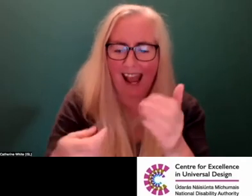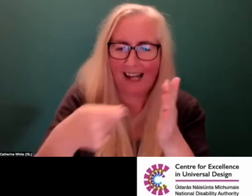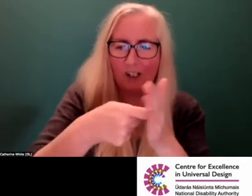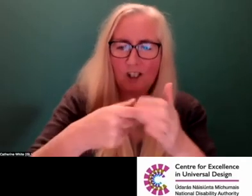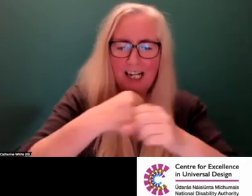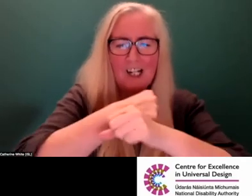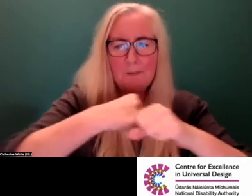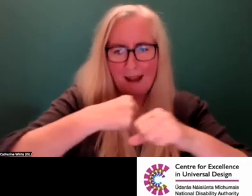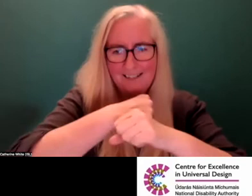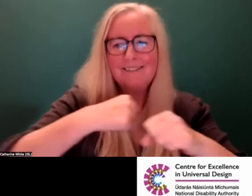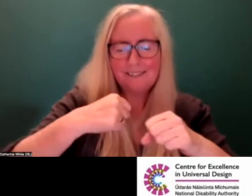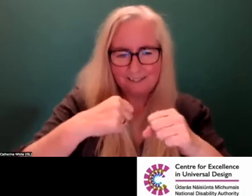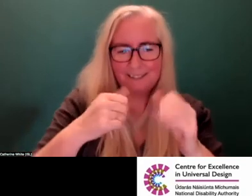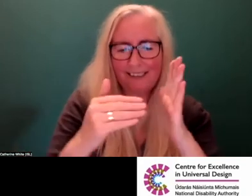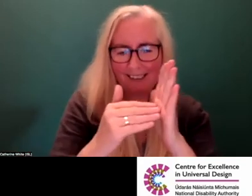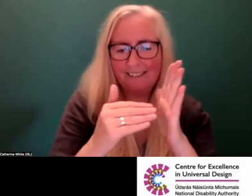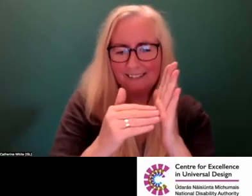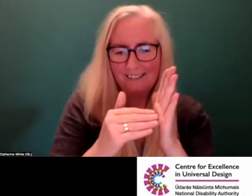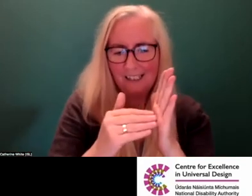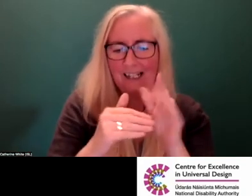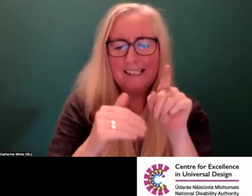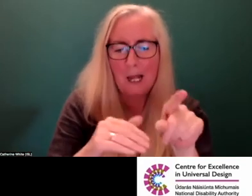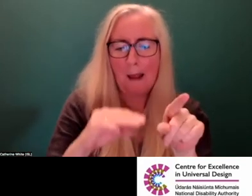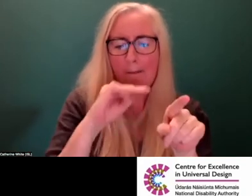those additional spaces and that tolerance to be able to, because that